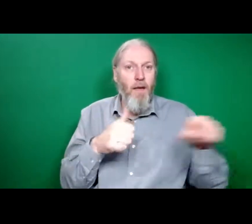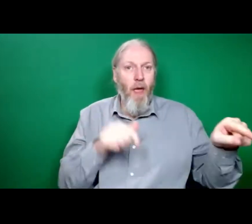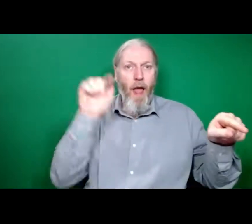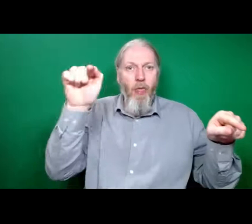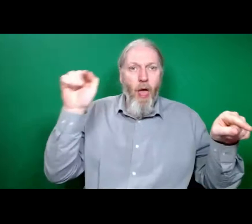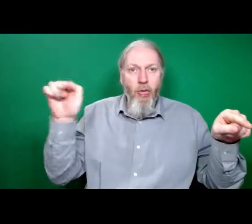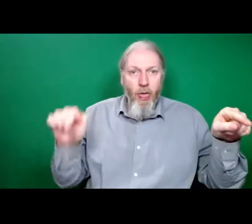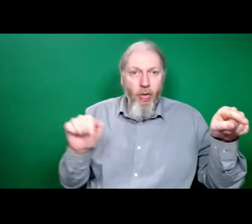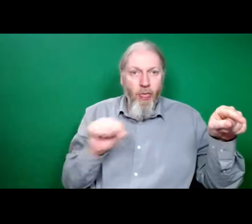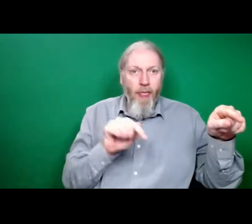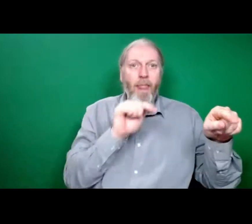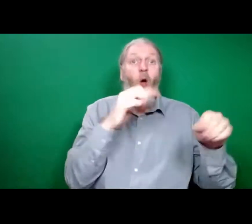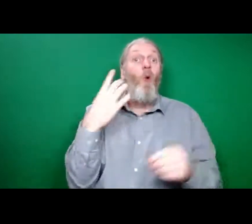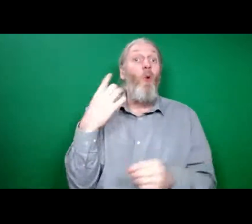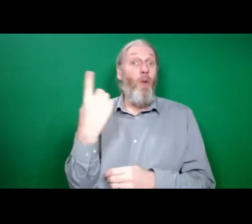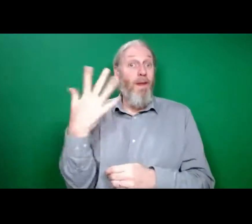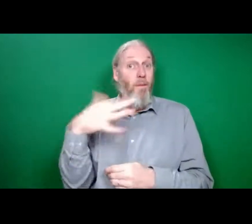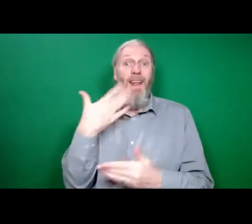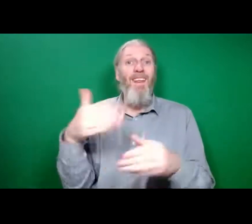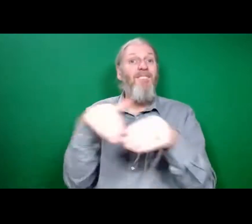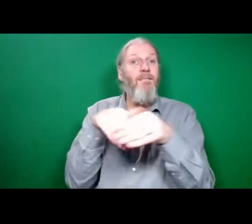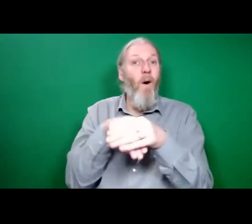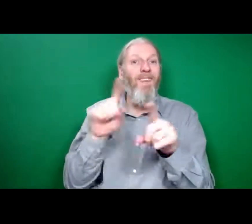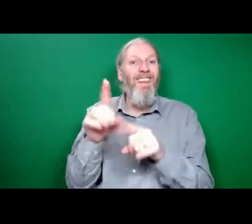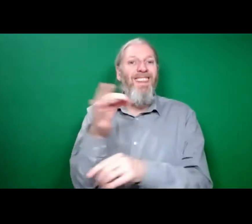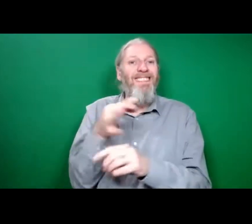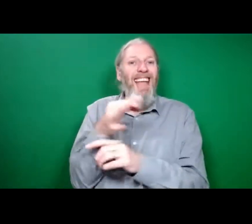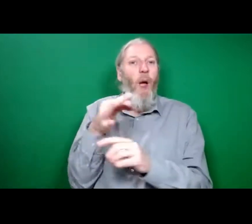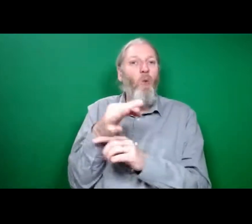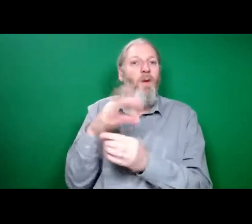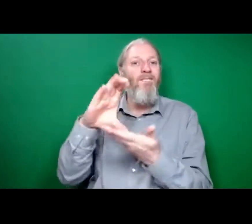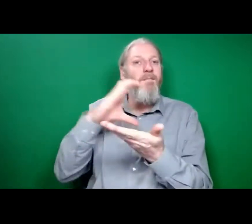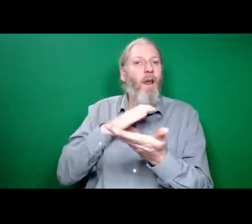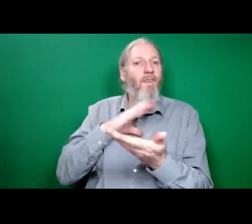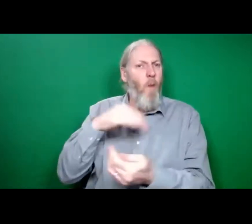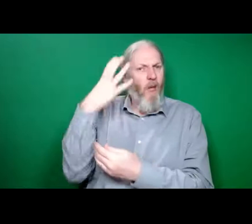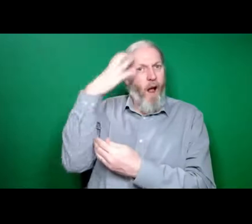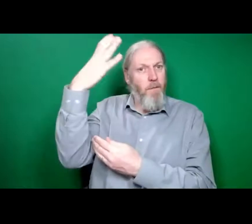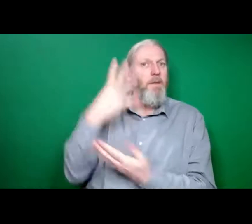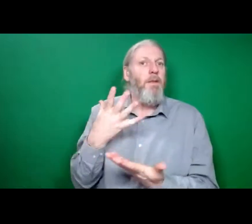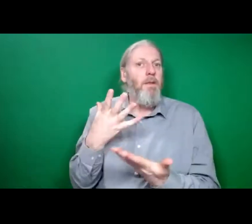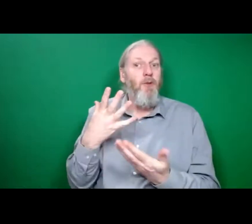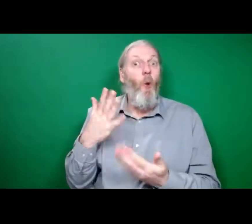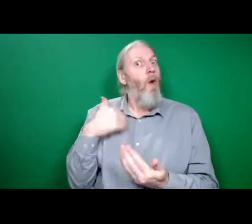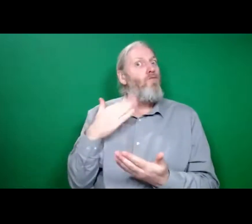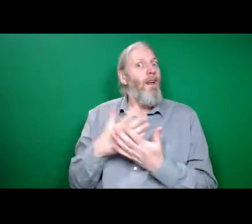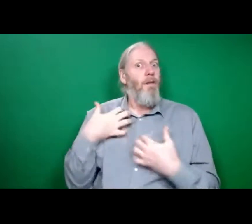industries at Durham University and then at Bristol at the University of West of England. I've been with Arts